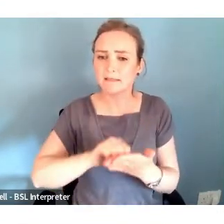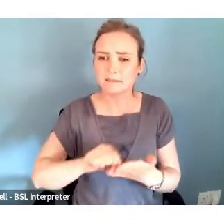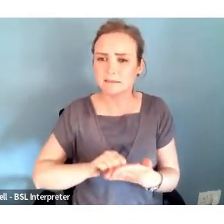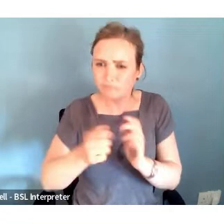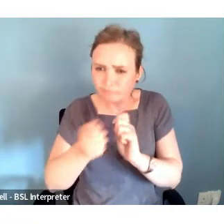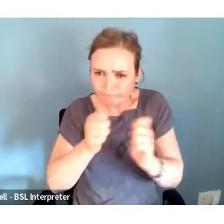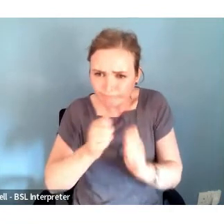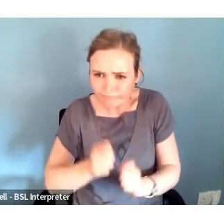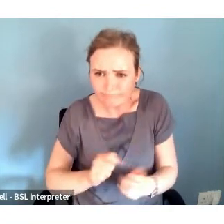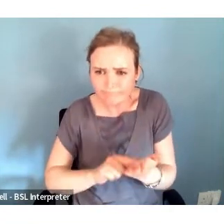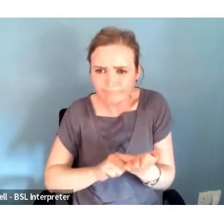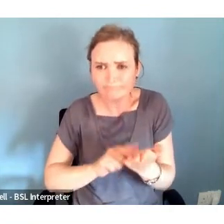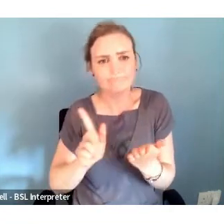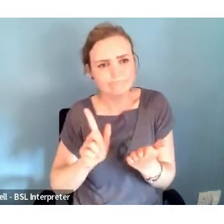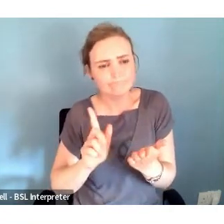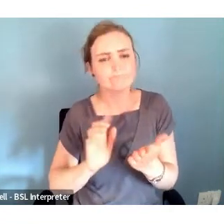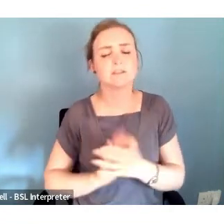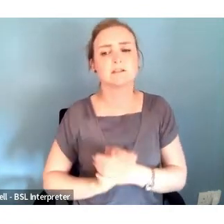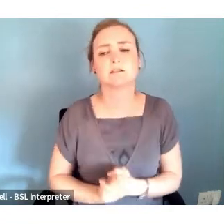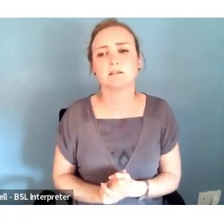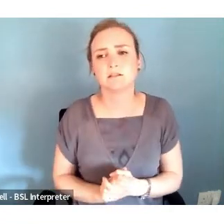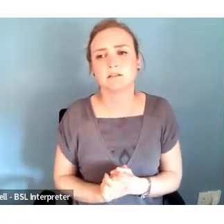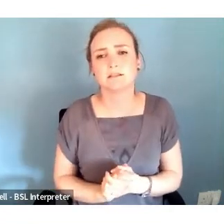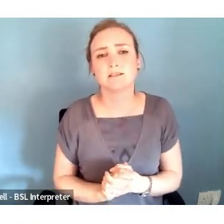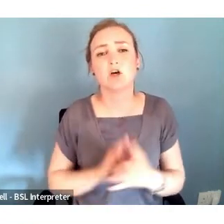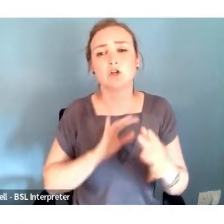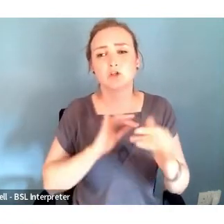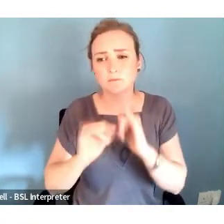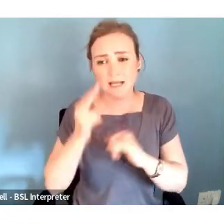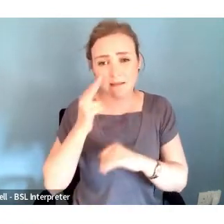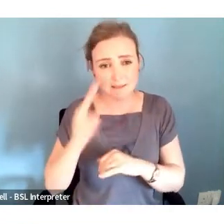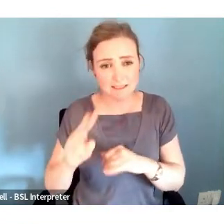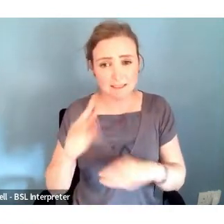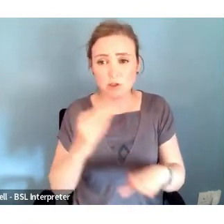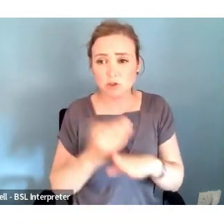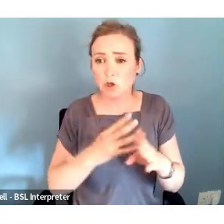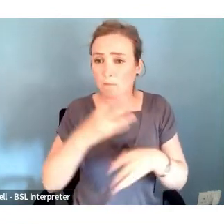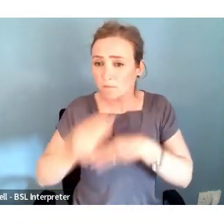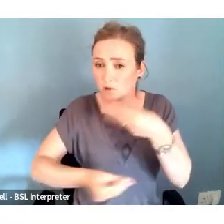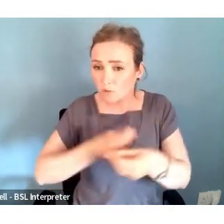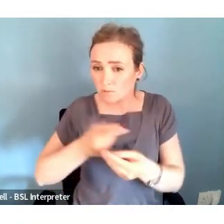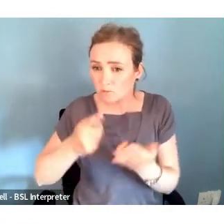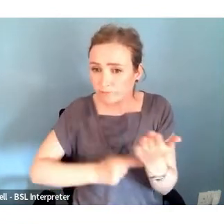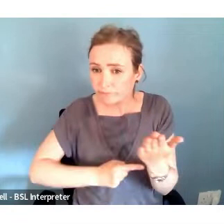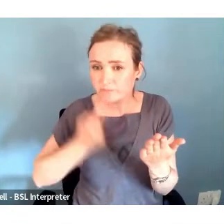. Sometimes I see job descriptions where they are saying we need you to be a really